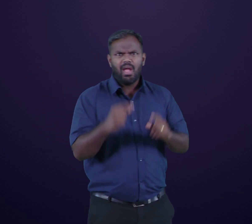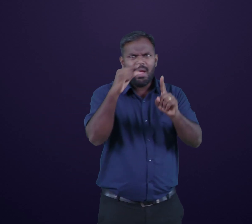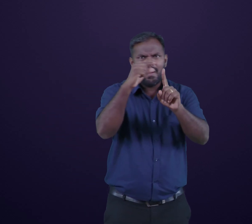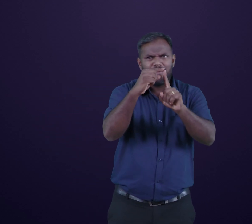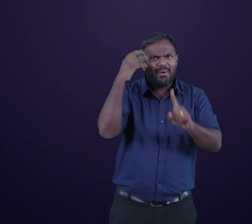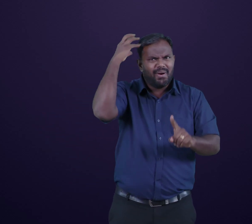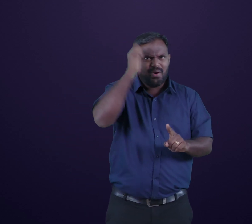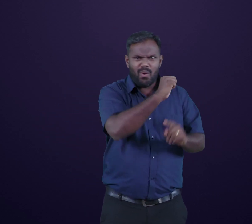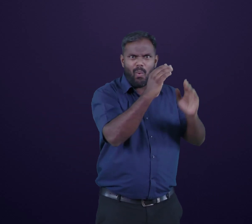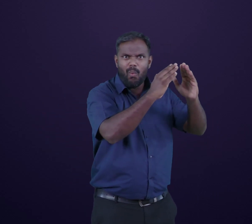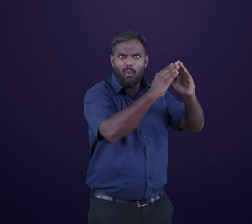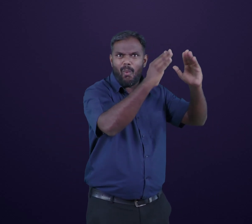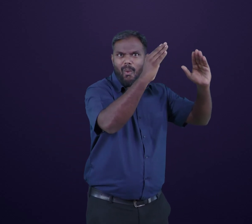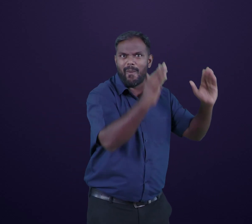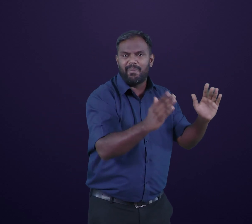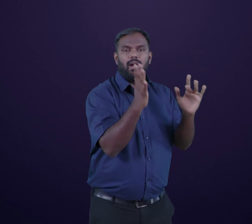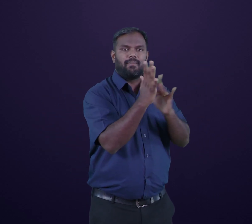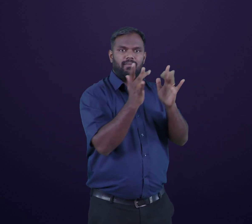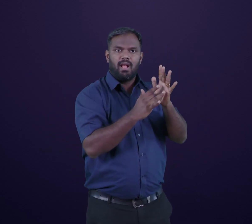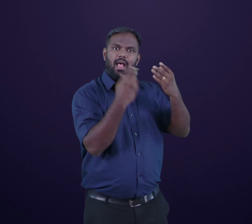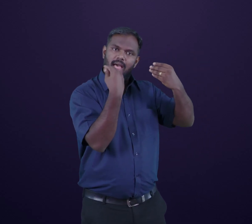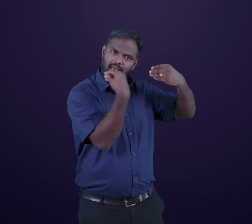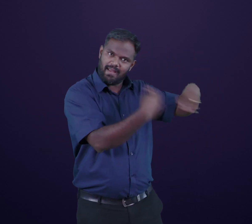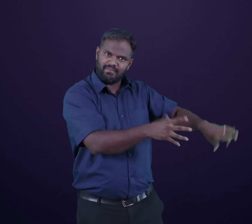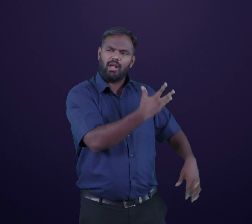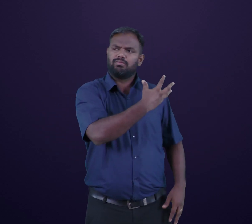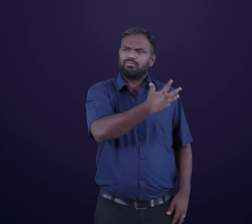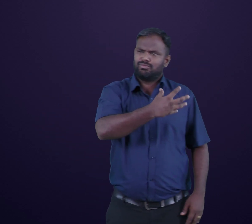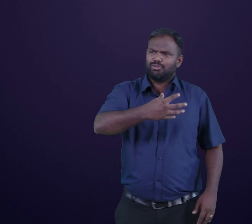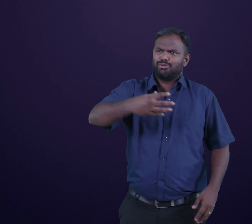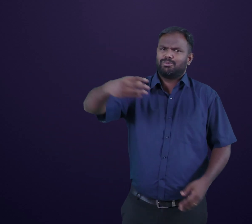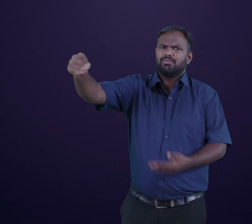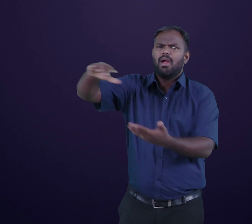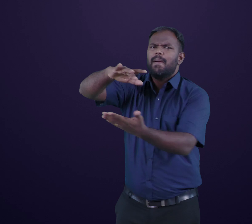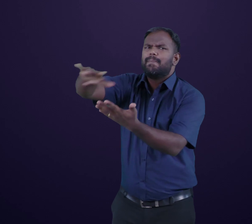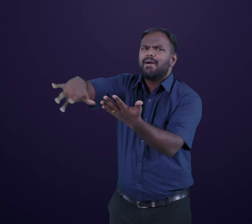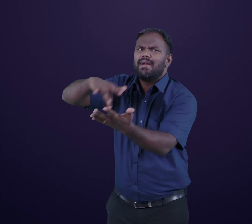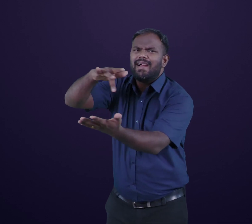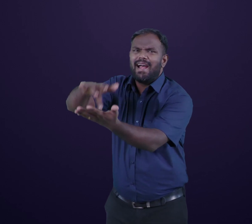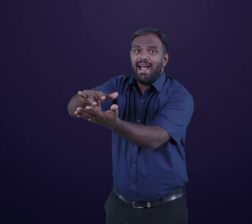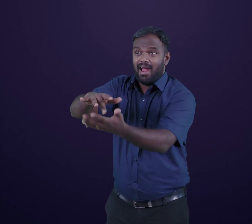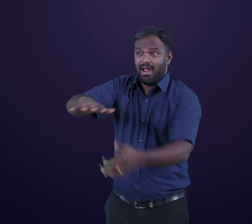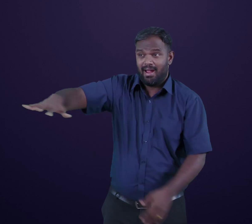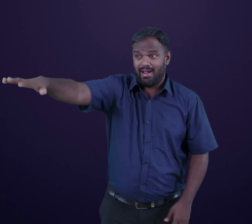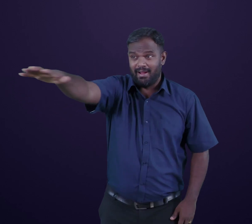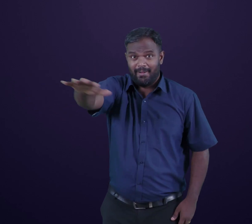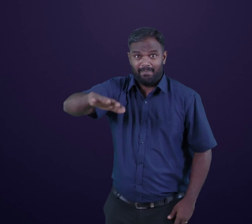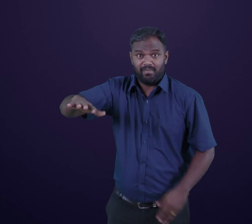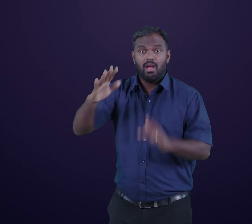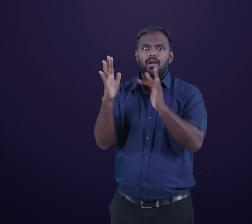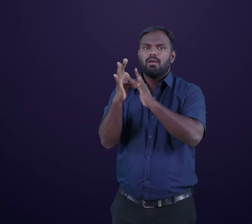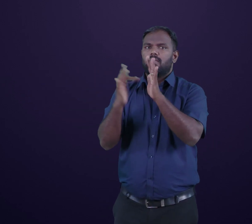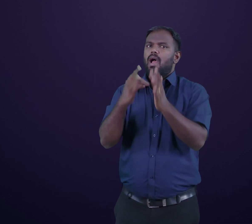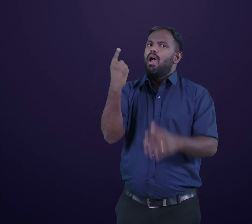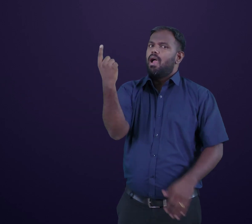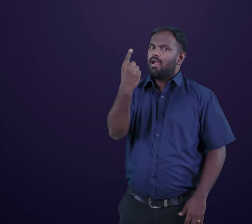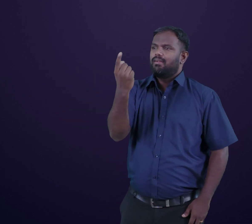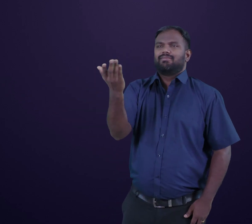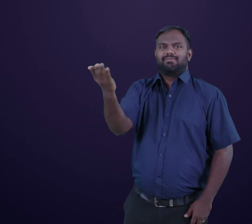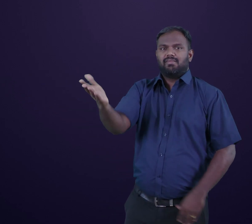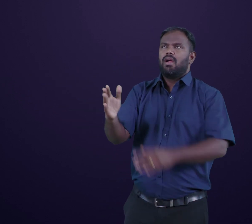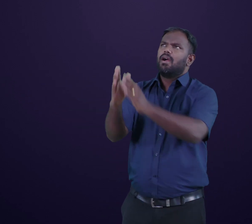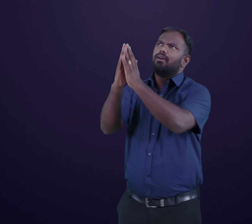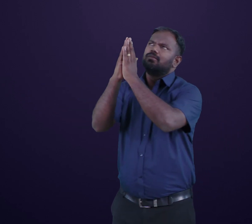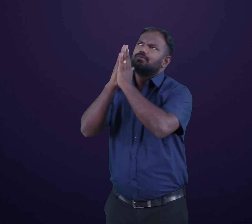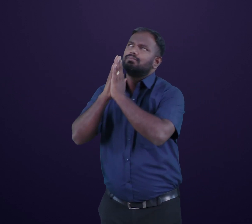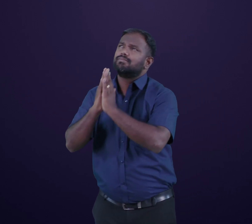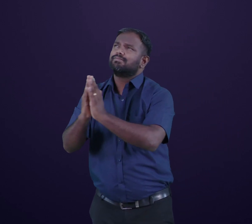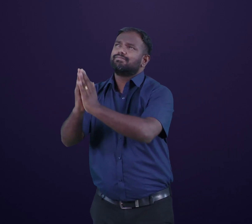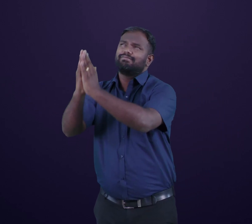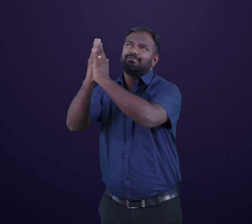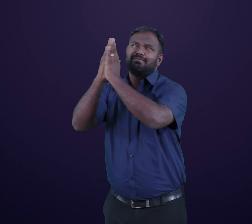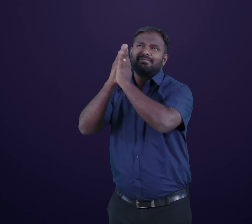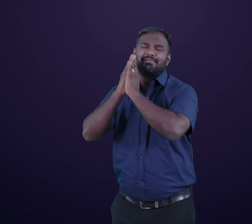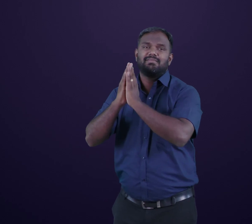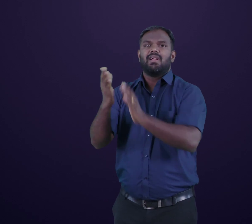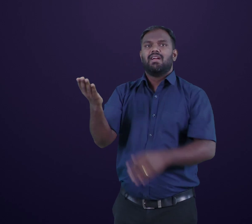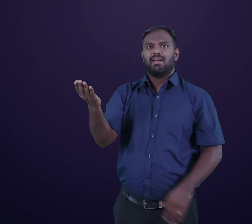He left the house while it was still dark and went to a place where he could be alone and pray.